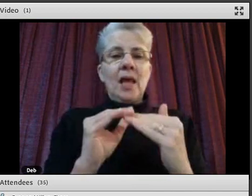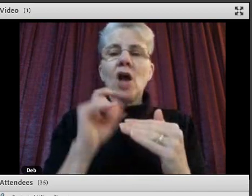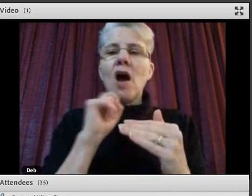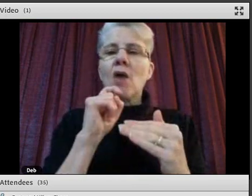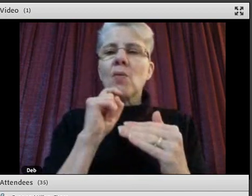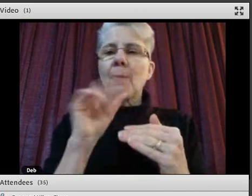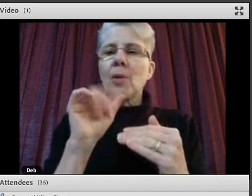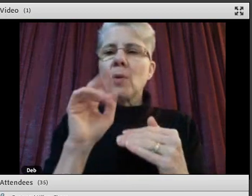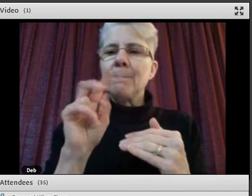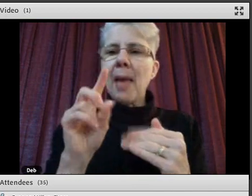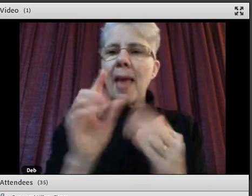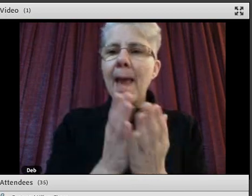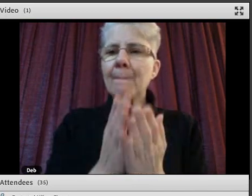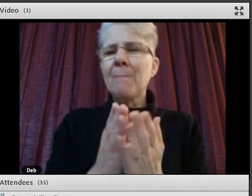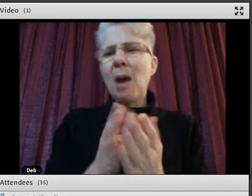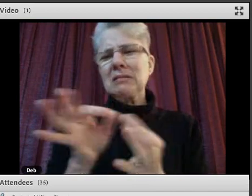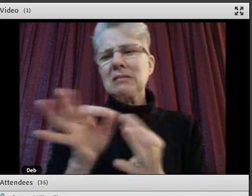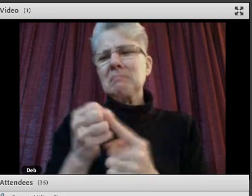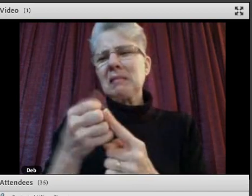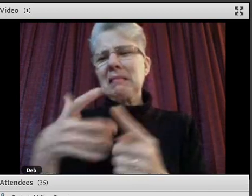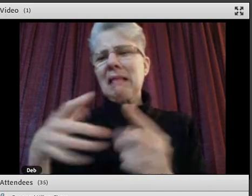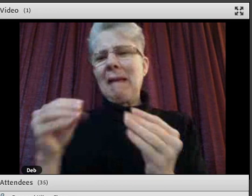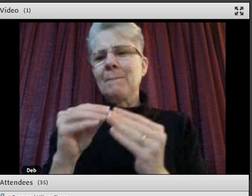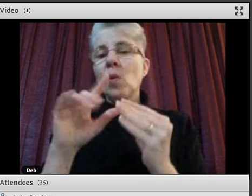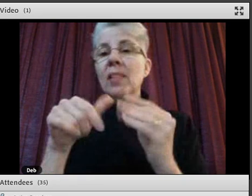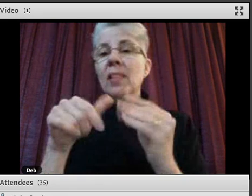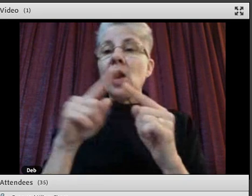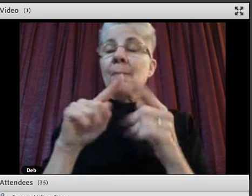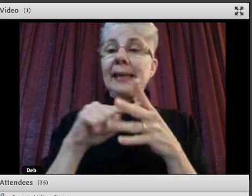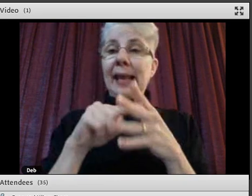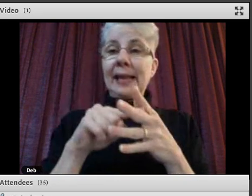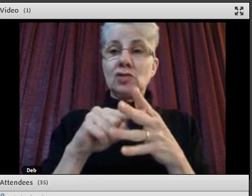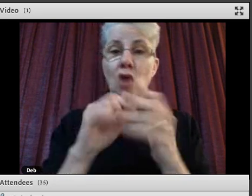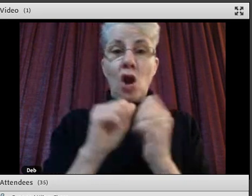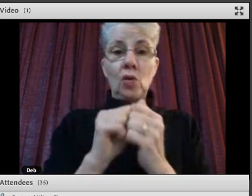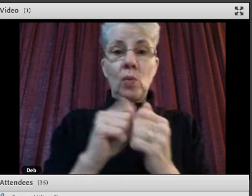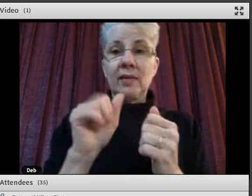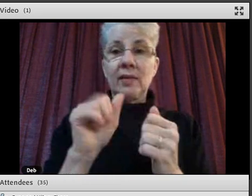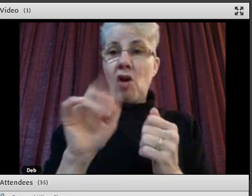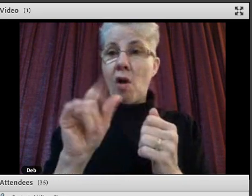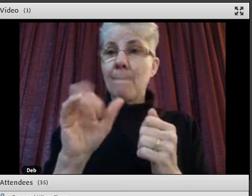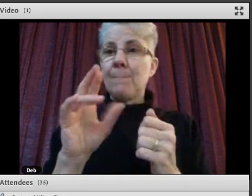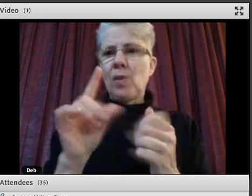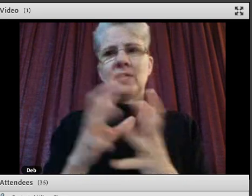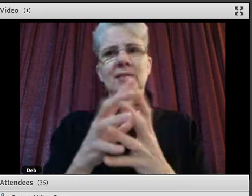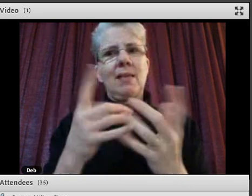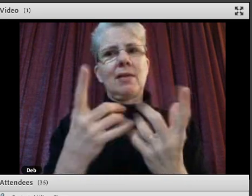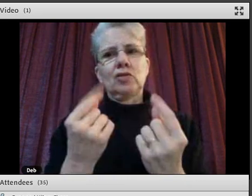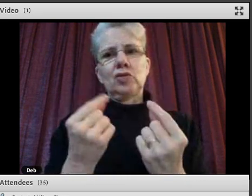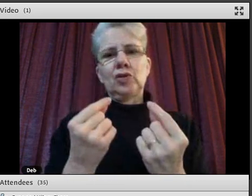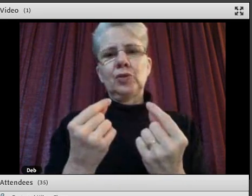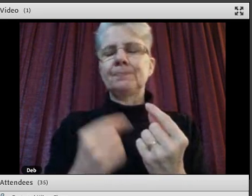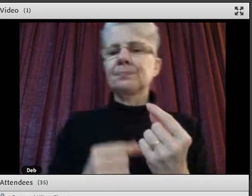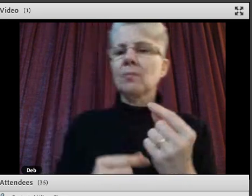We'll tell you a little bit more about that later. But just getting started with cardboard, there's a lot you can do on a beginner level.